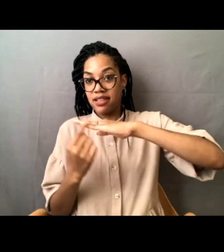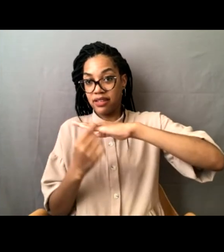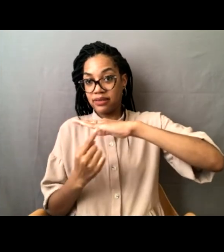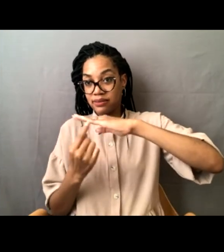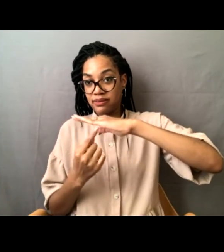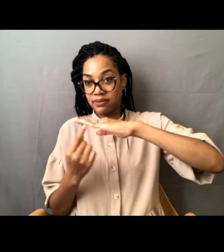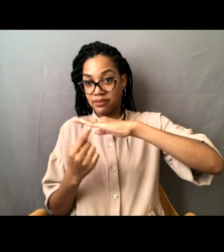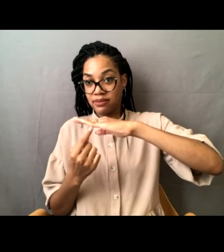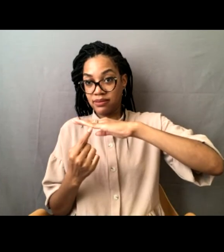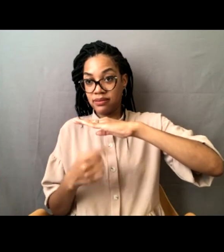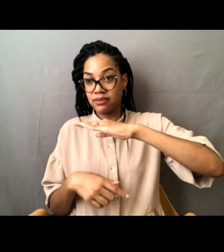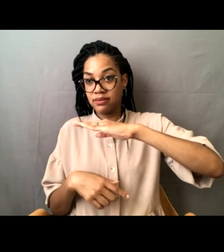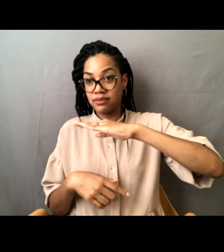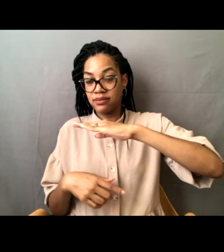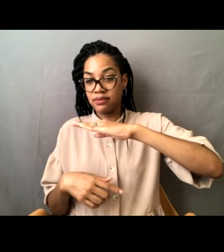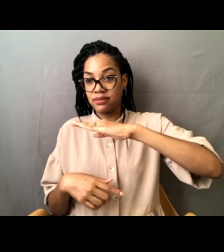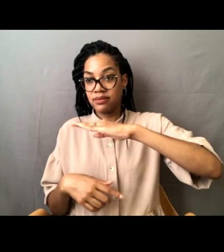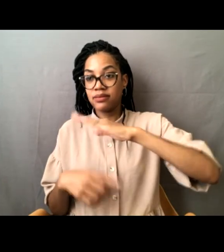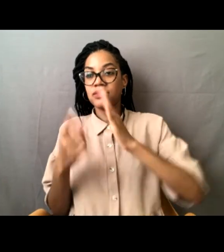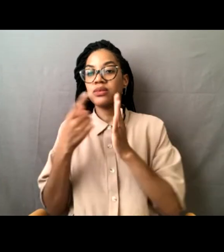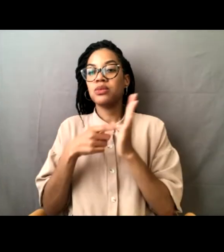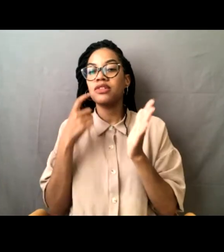and then around. So what are some features that you think